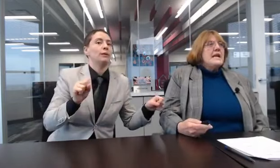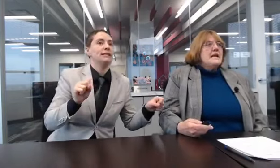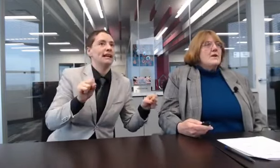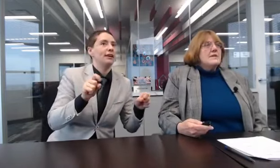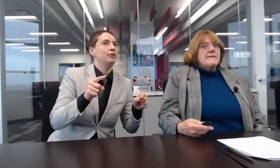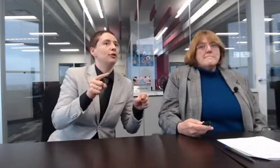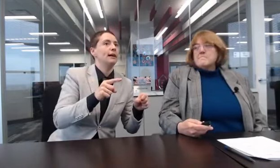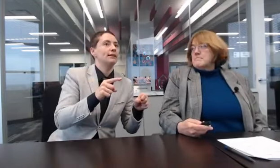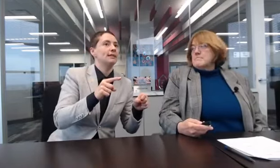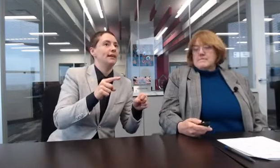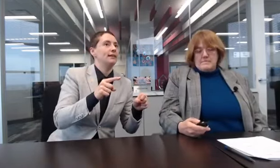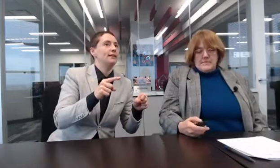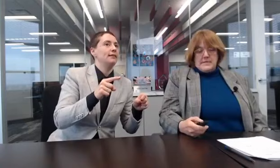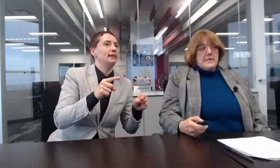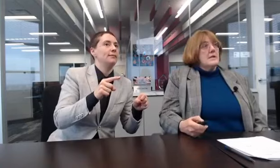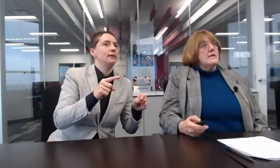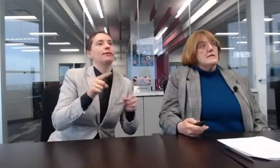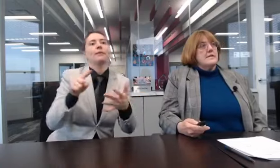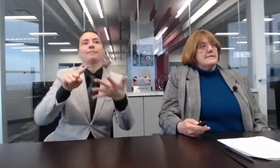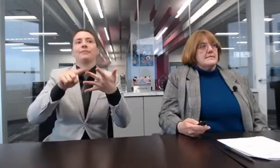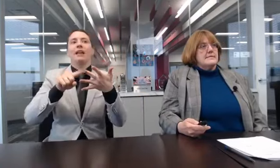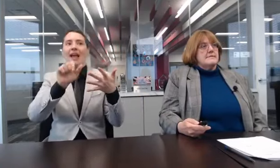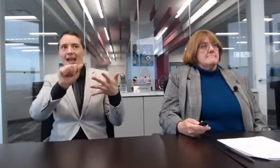Can you go back a slide? Yes.